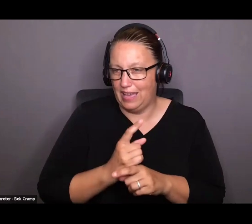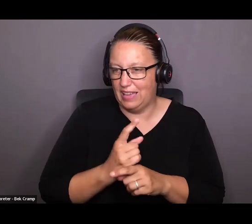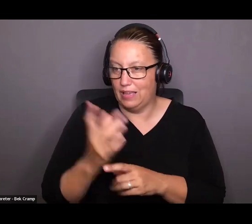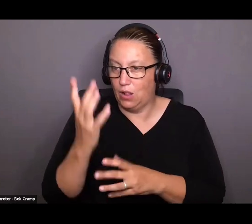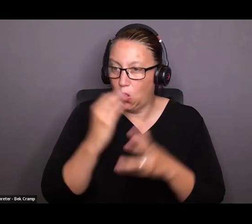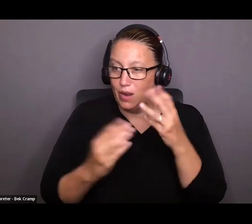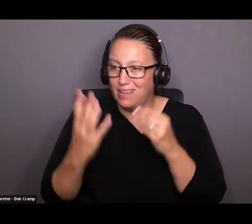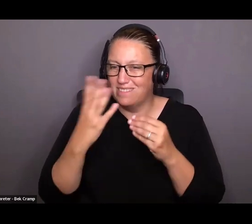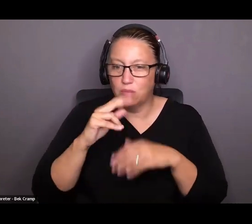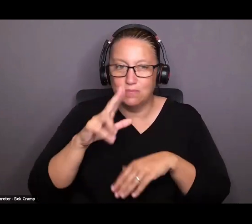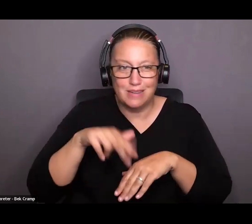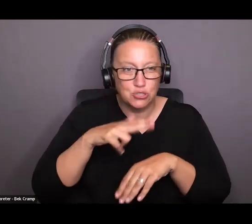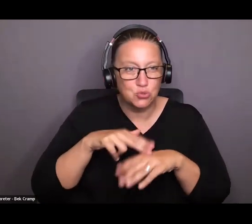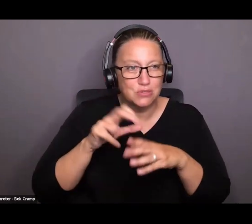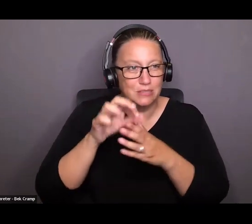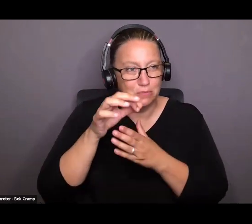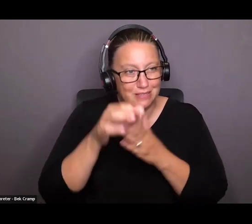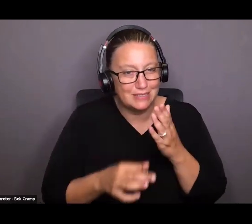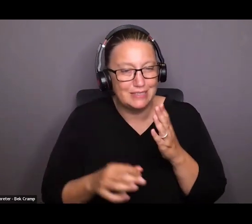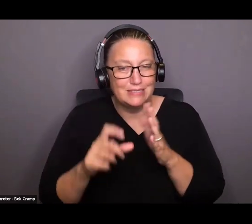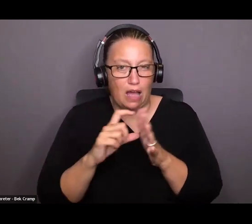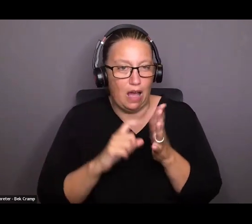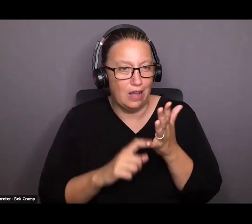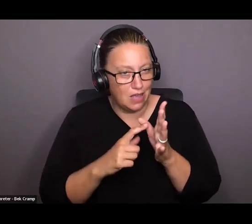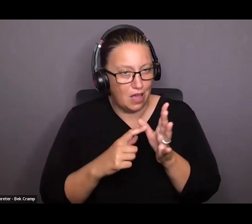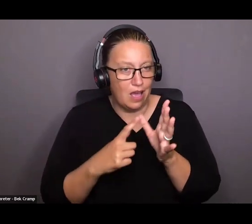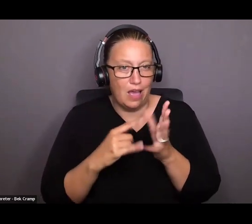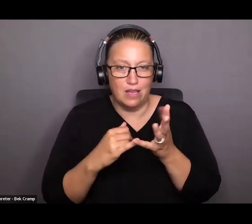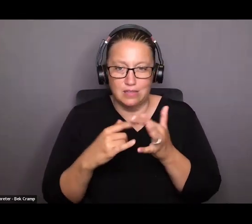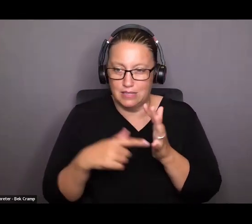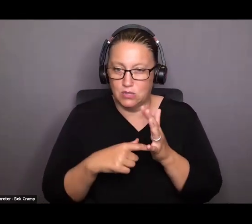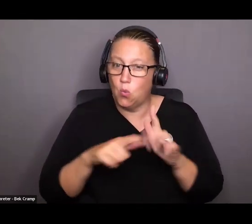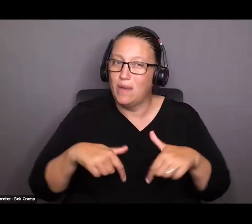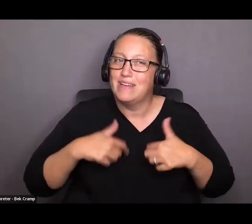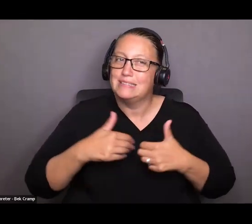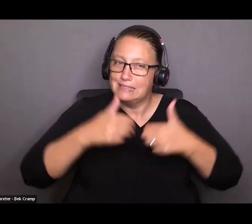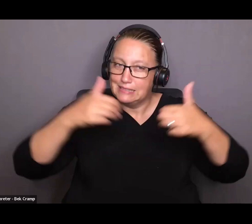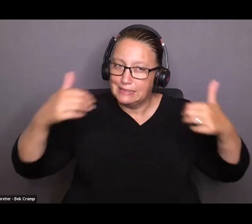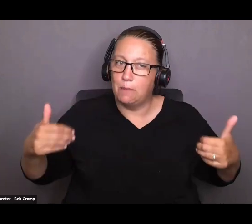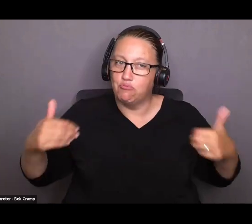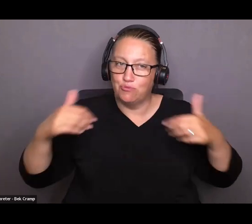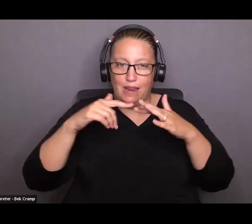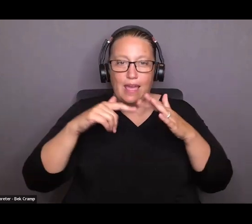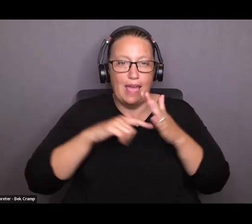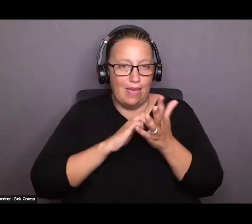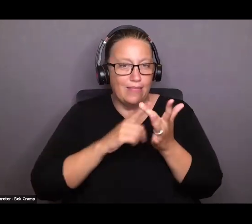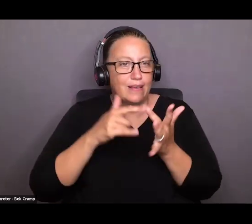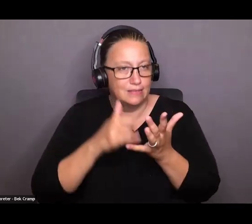Asset, where we have a separate ethics approach, which is not just about the ethics that happens at